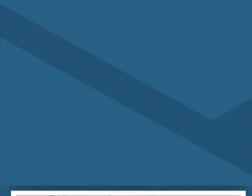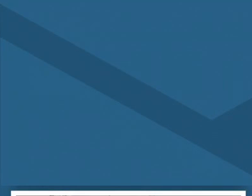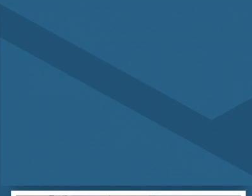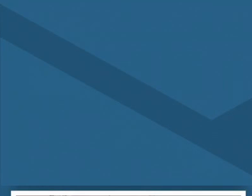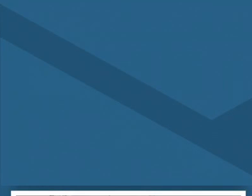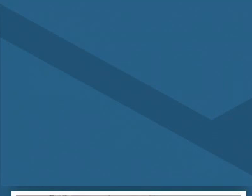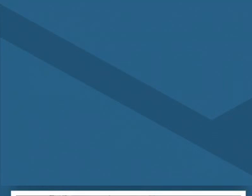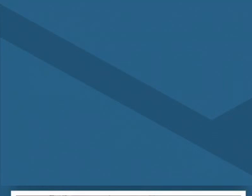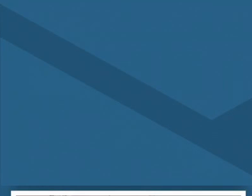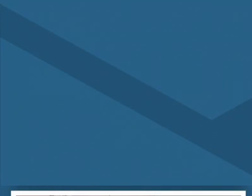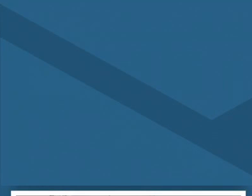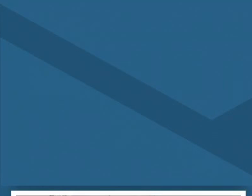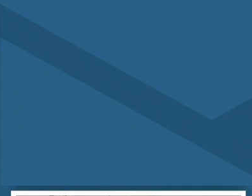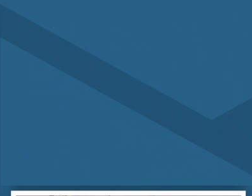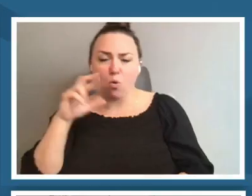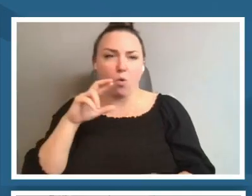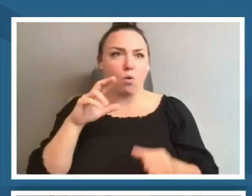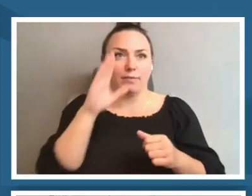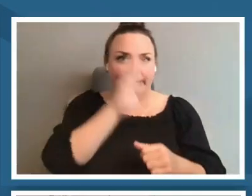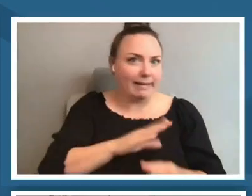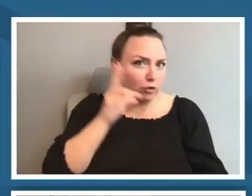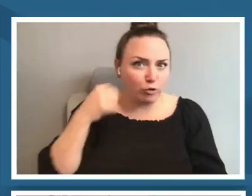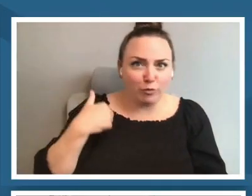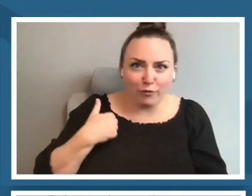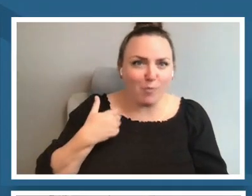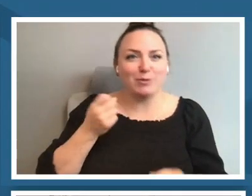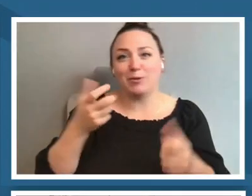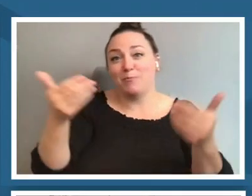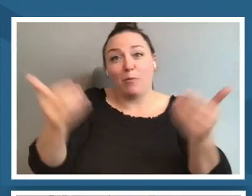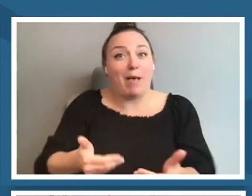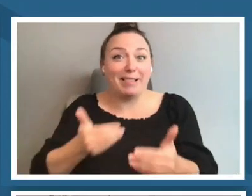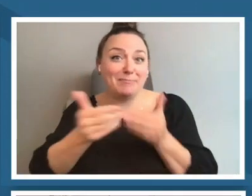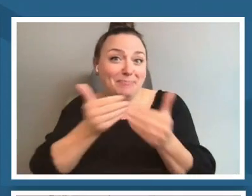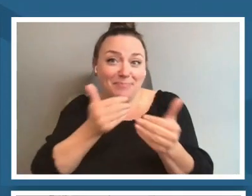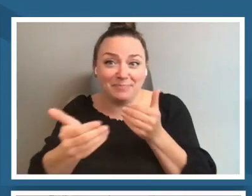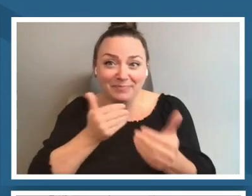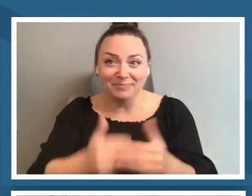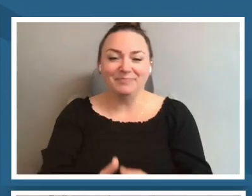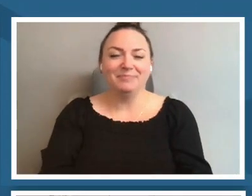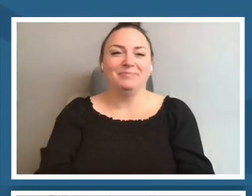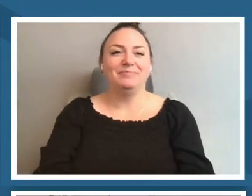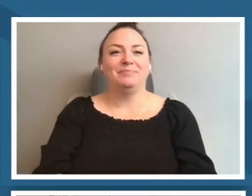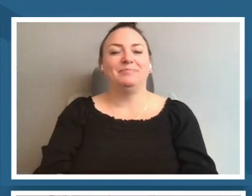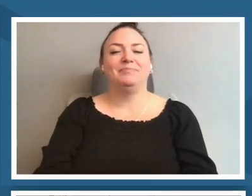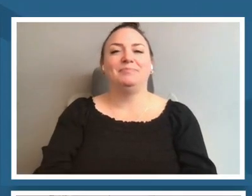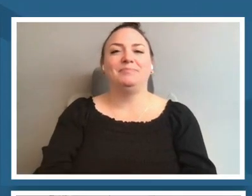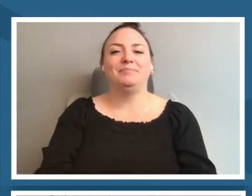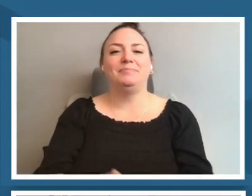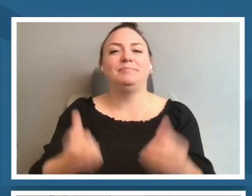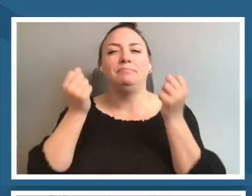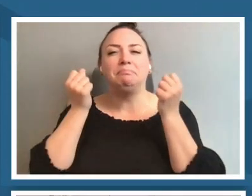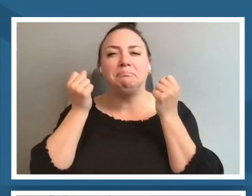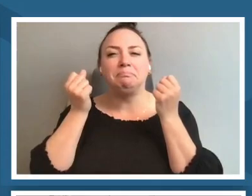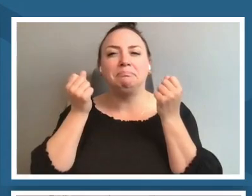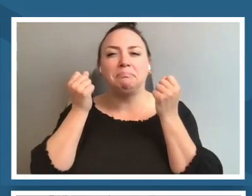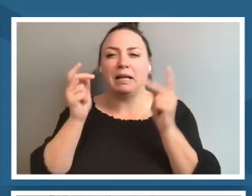that is fine um welcome anyway um so when a lot of people think about